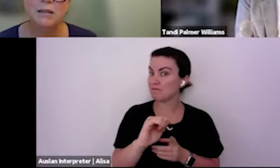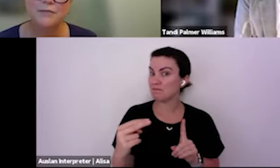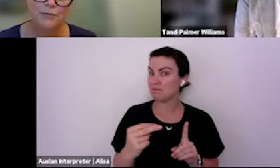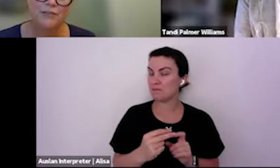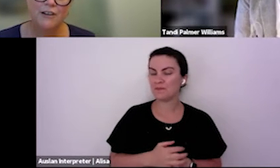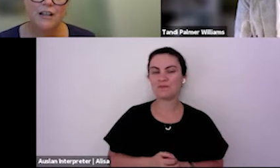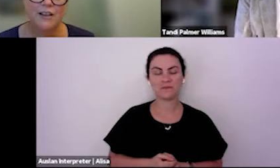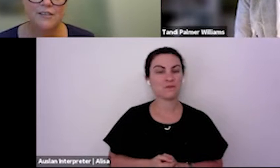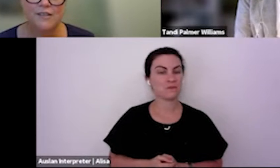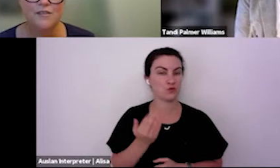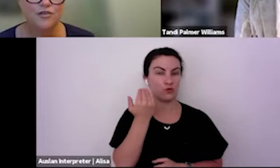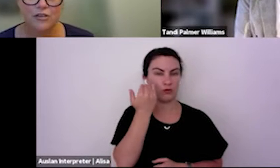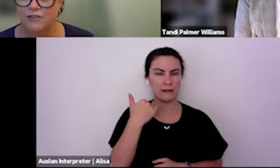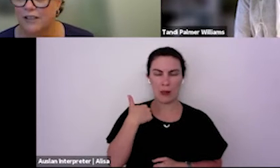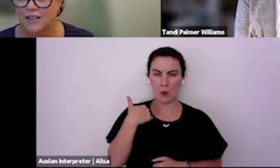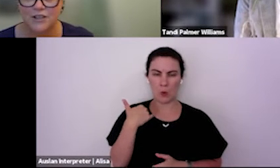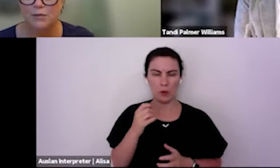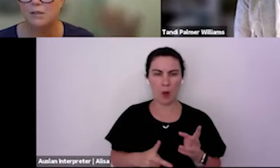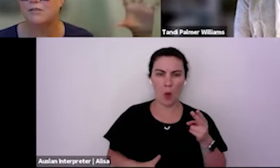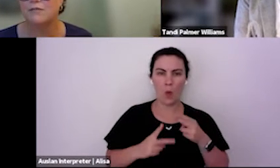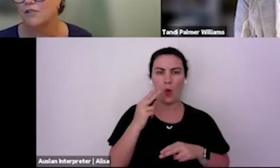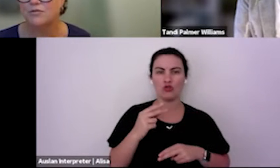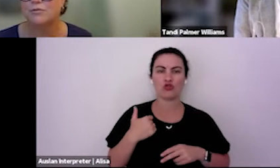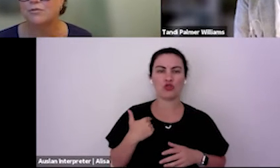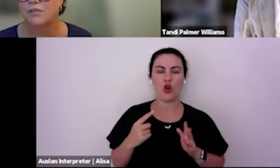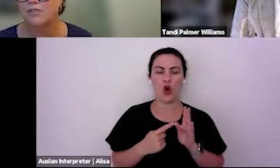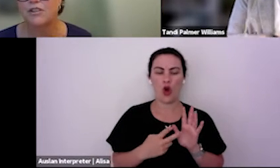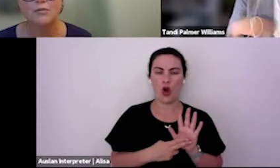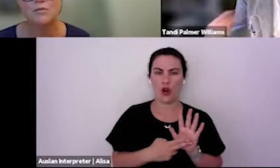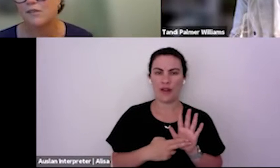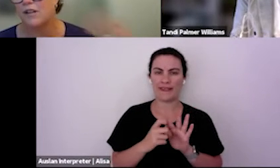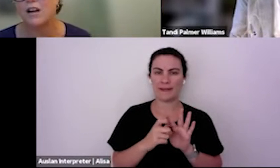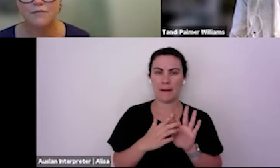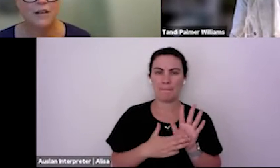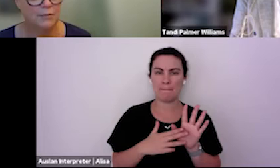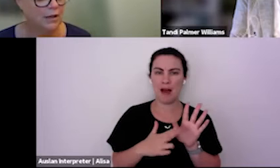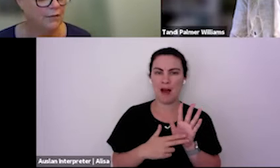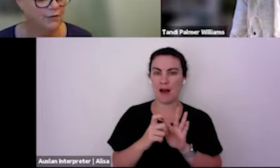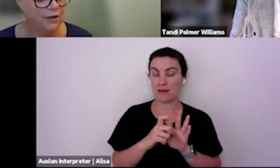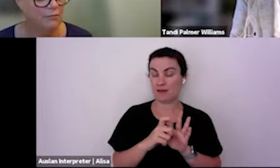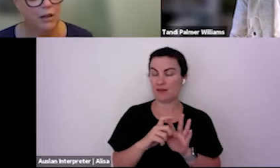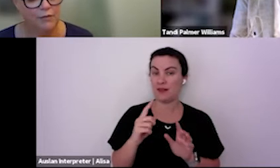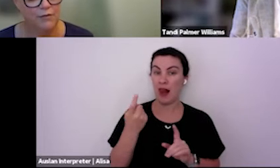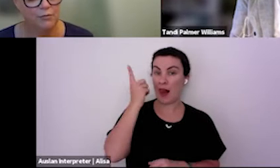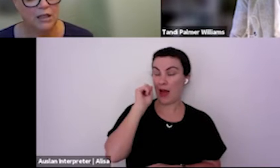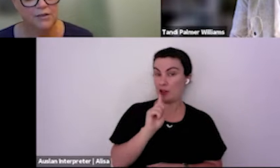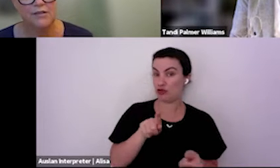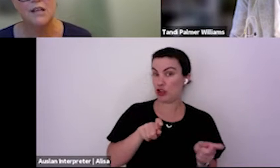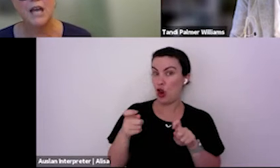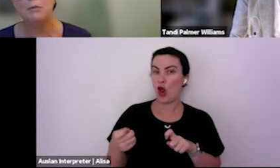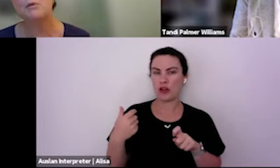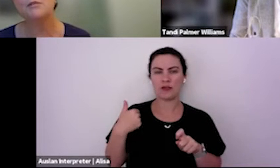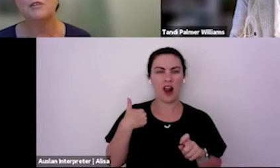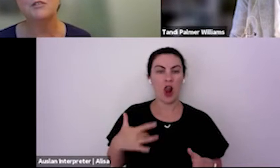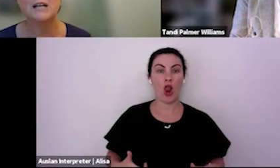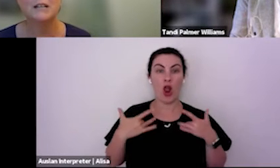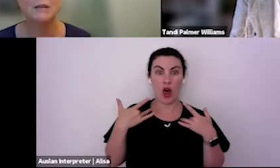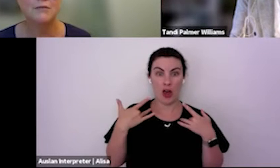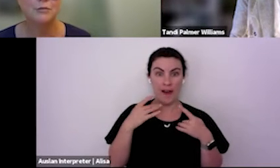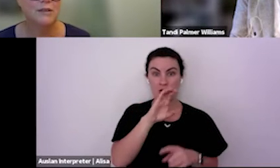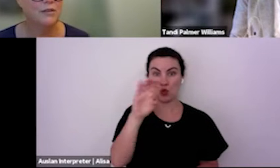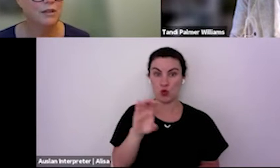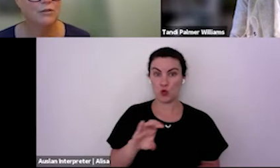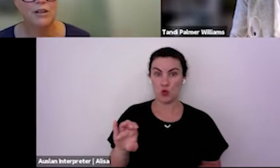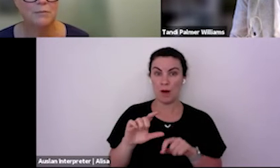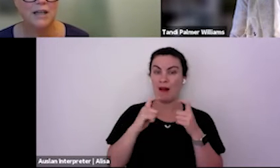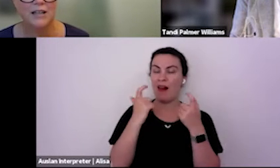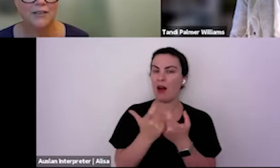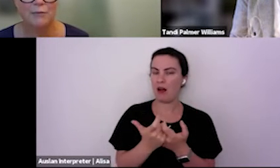We been doing virtual studio, which is a live class.